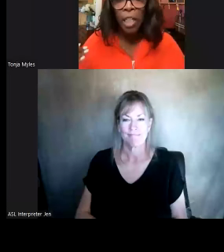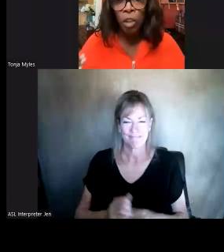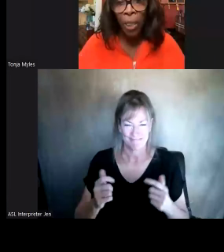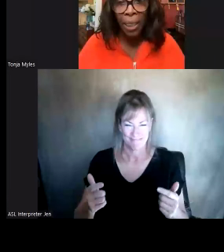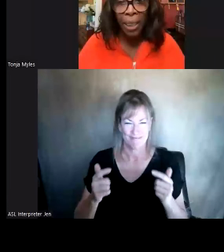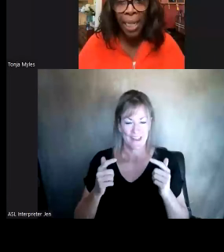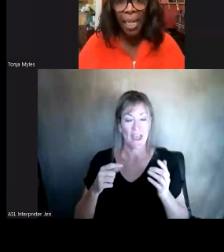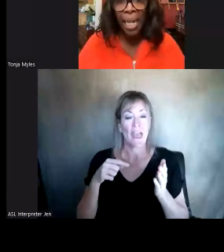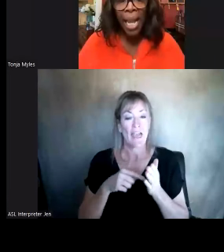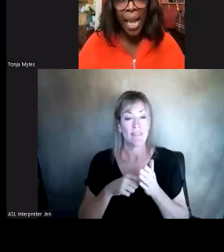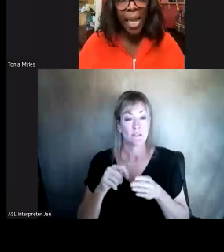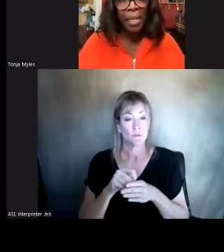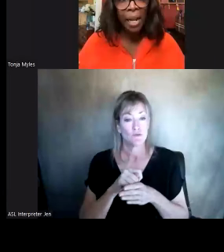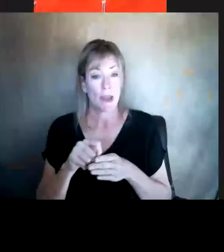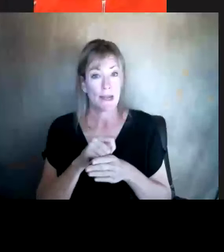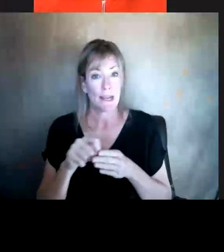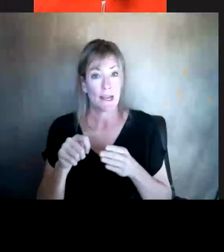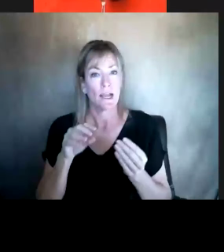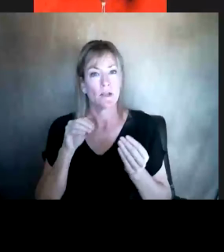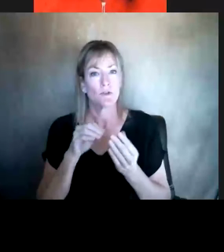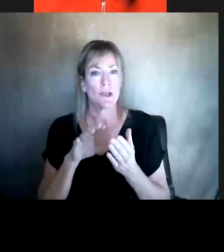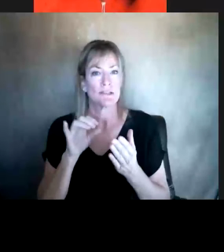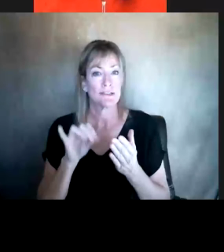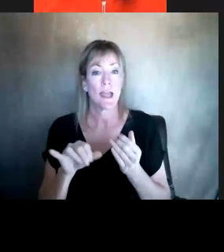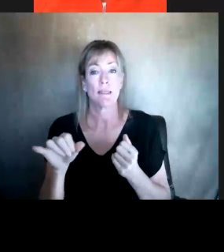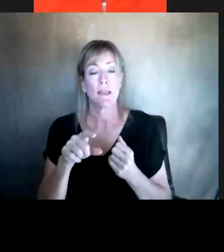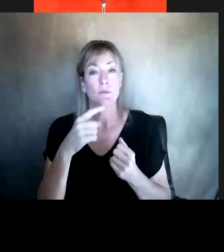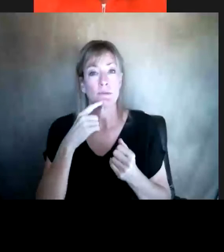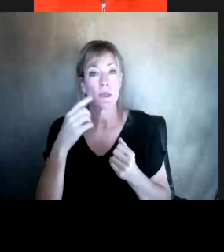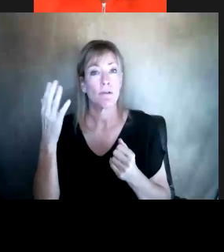ADDRESSES THAT AND LIKE YOU SAID WITH THAT MINISTRY OF PRESENCE